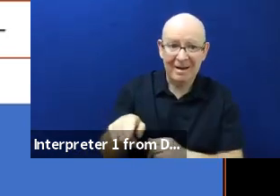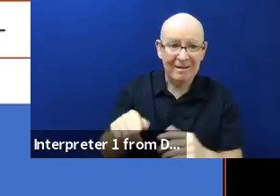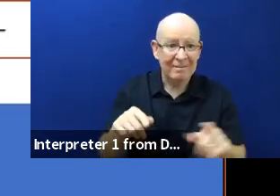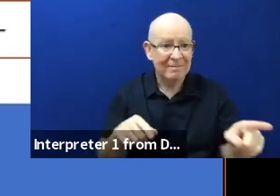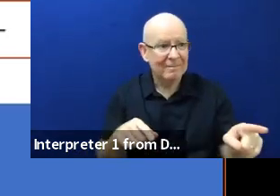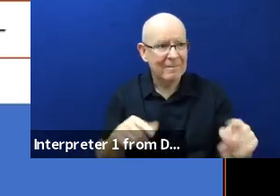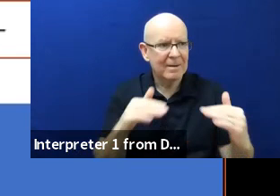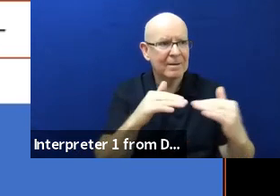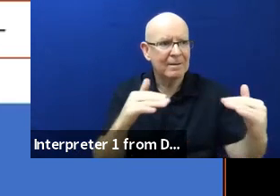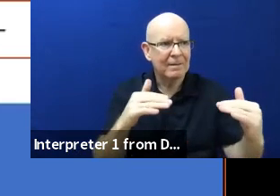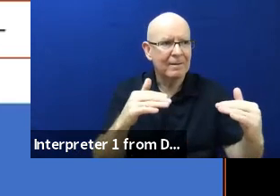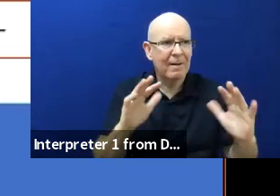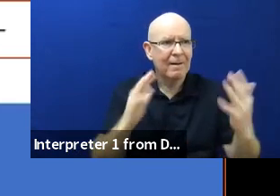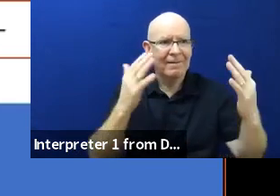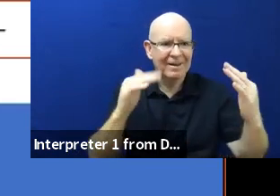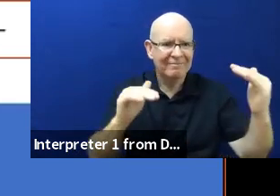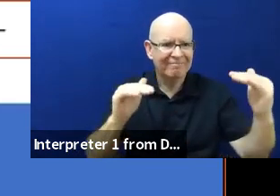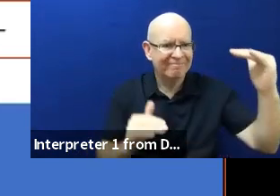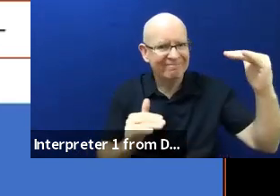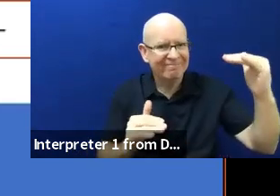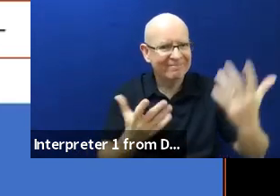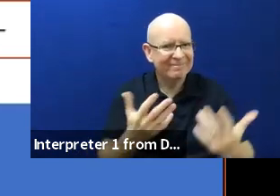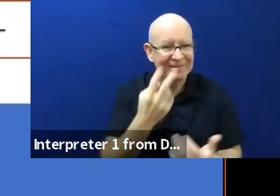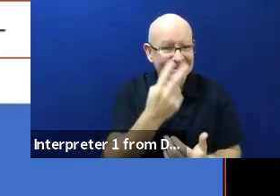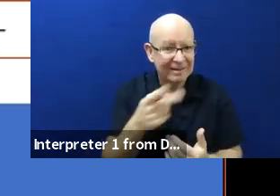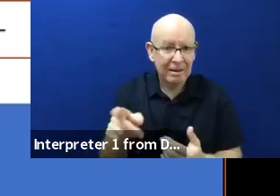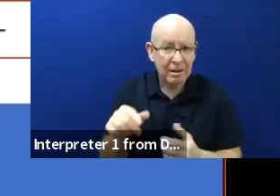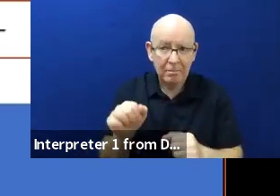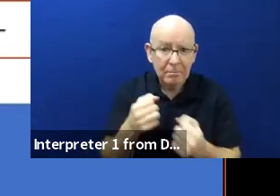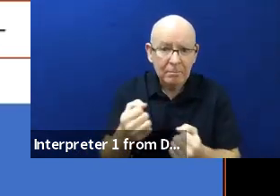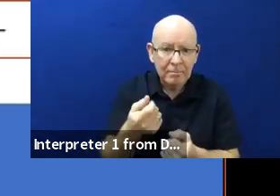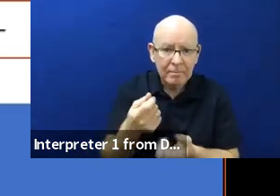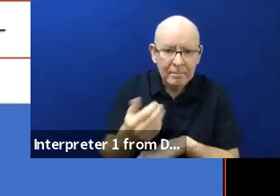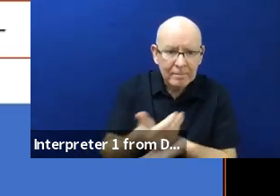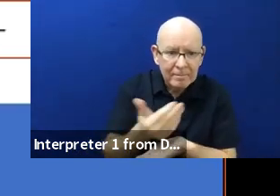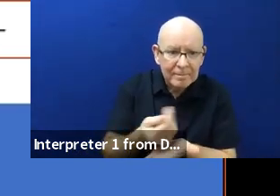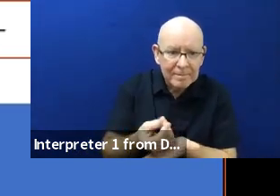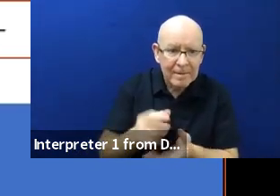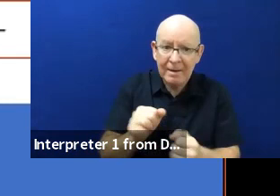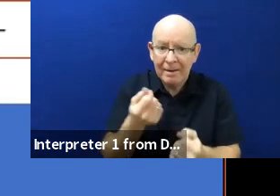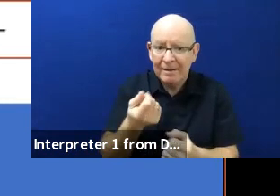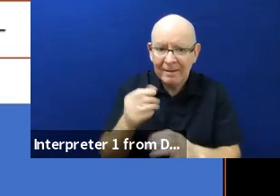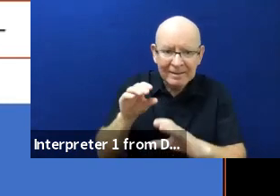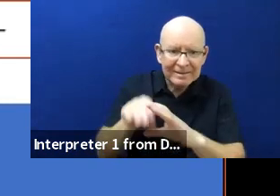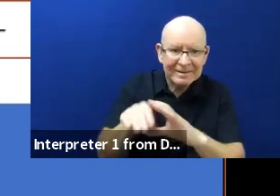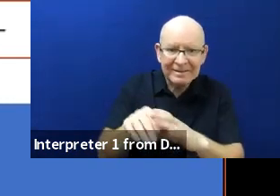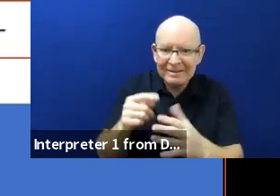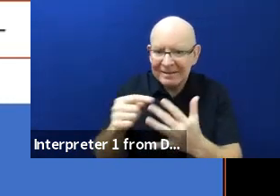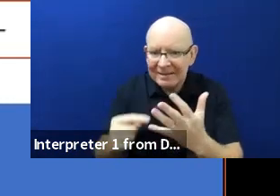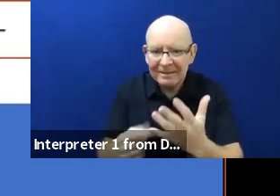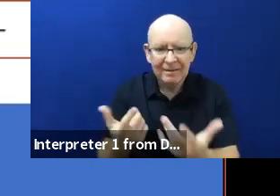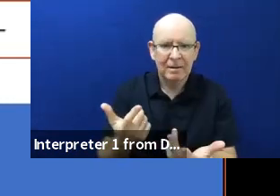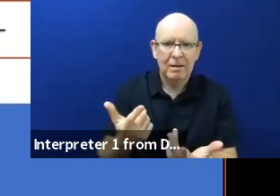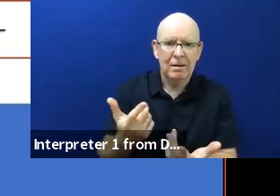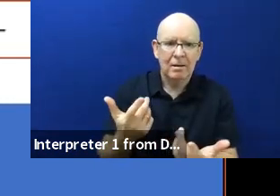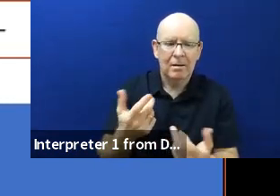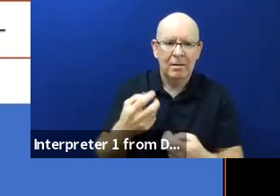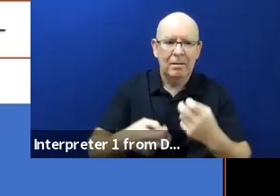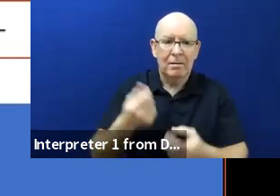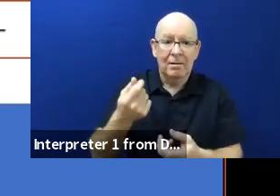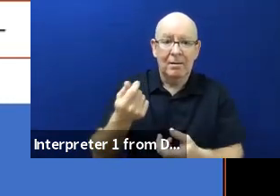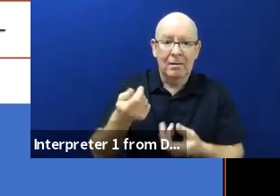On the left side of the screen, I project the same picture I had before where we have two households.